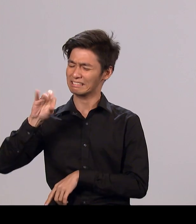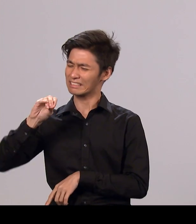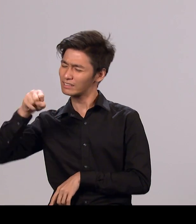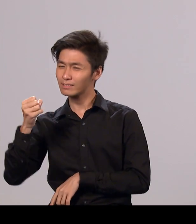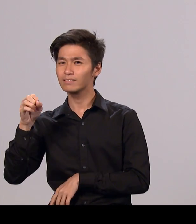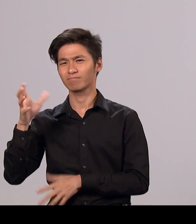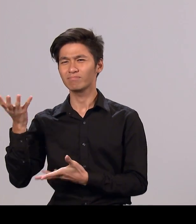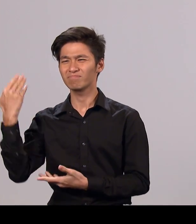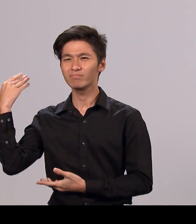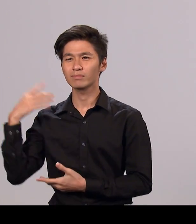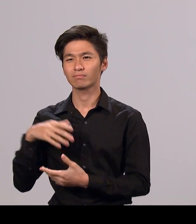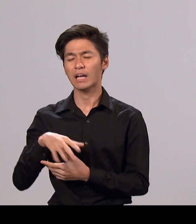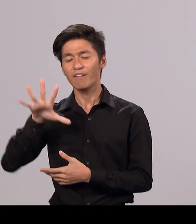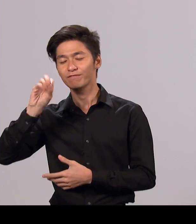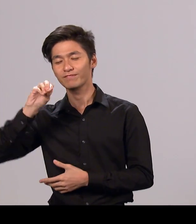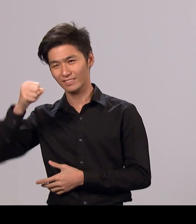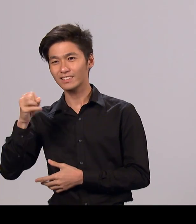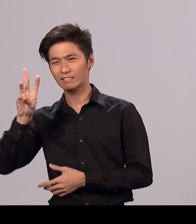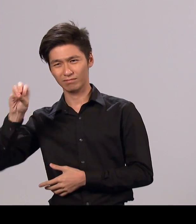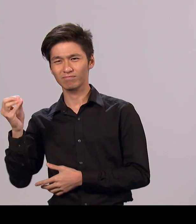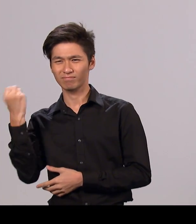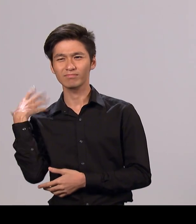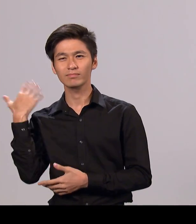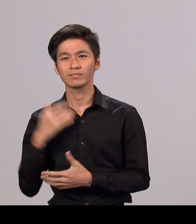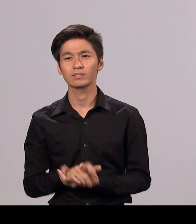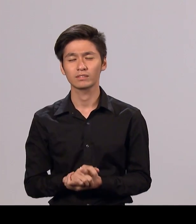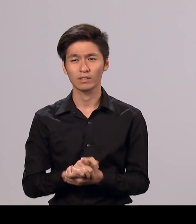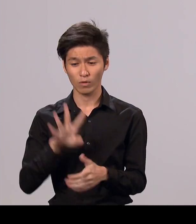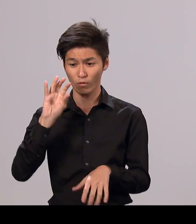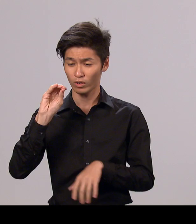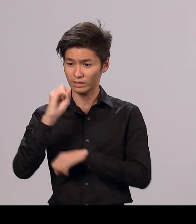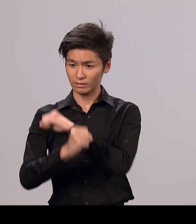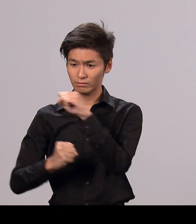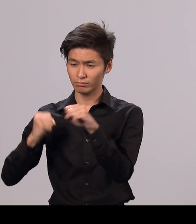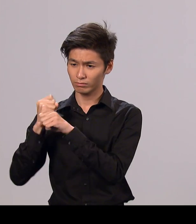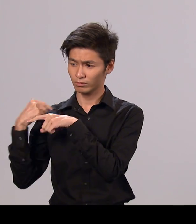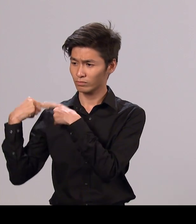Over the last 40 years, China has reformed and opened up under Deng Xiaoping and his successors.